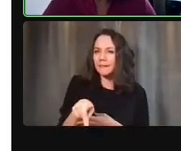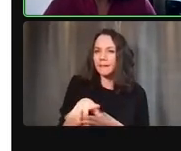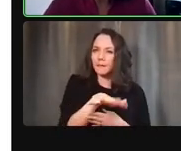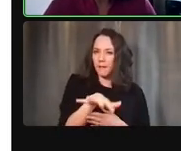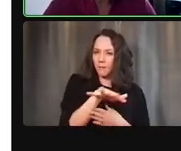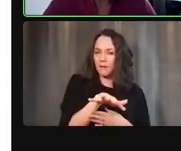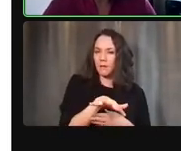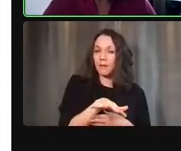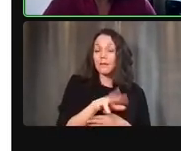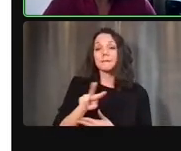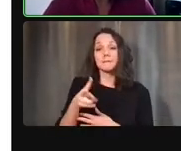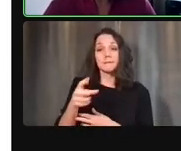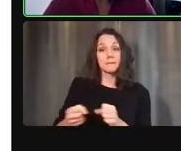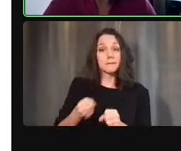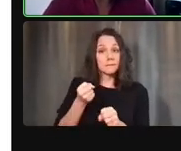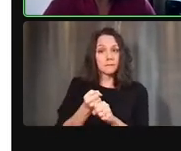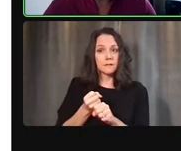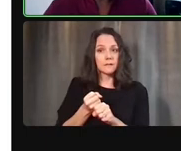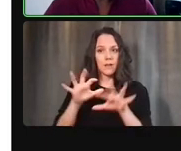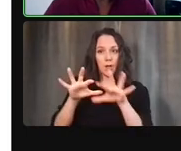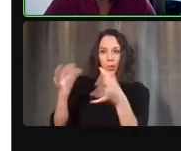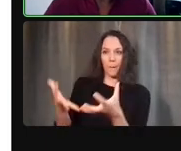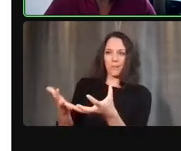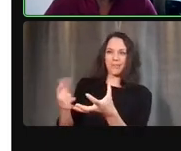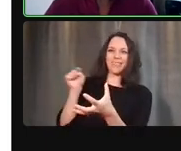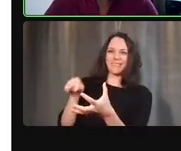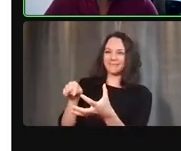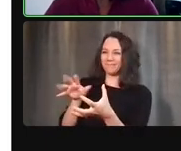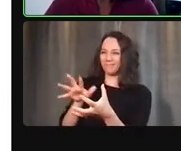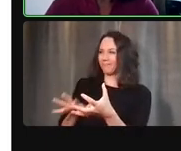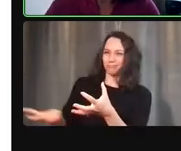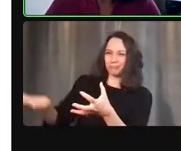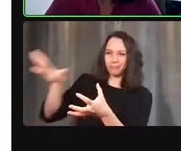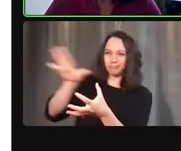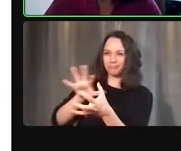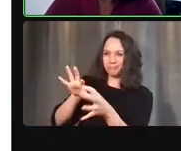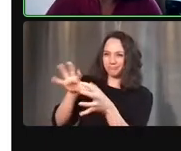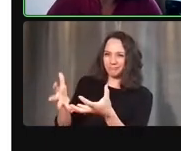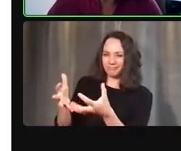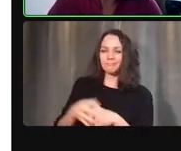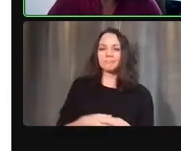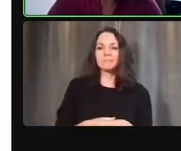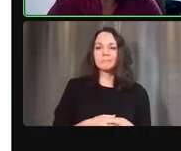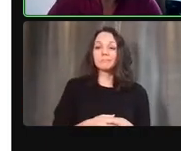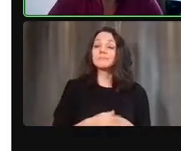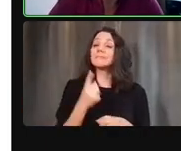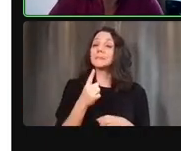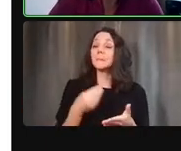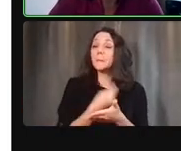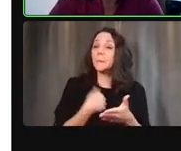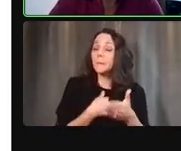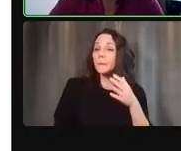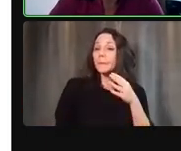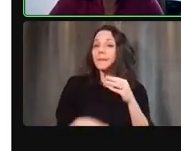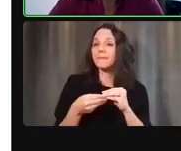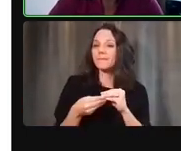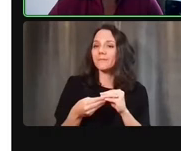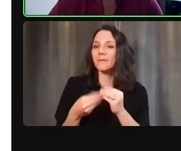In the second year, there is global. It's all over the place. But something else that we've added is where we're incorporating voices